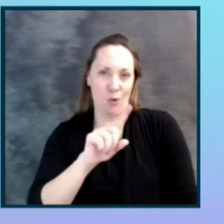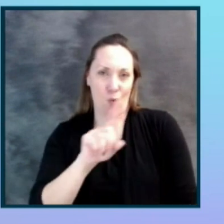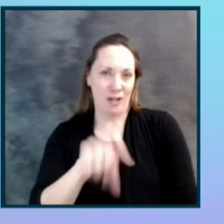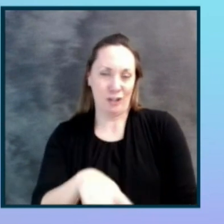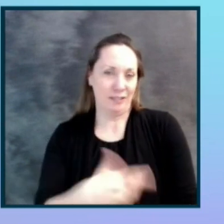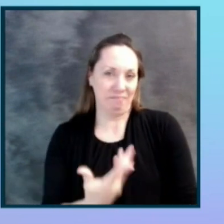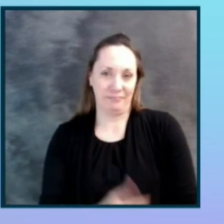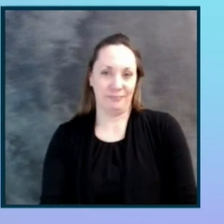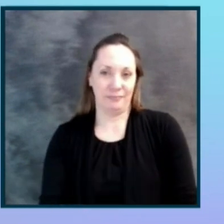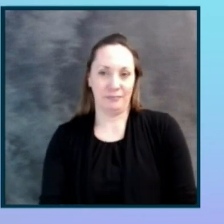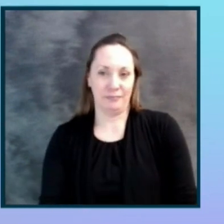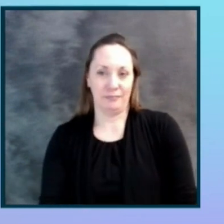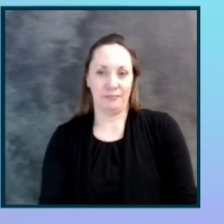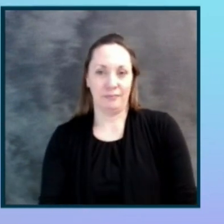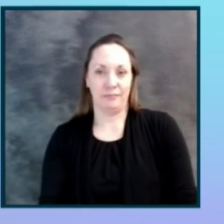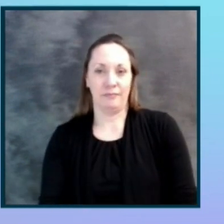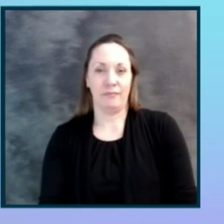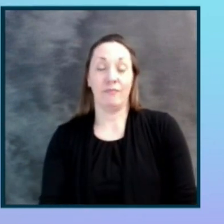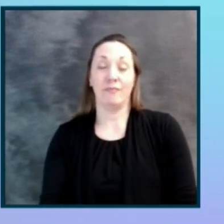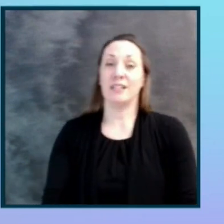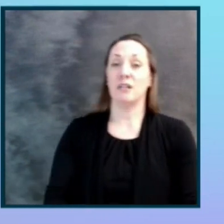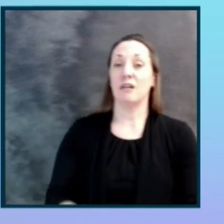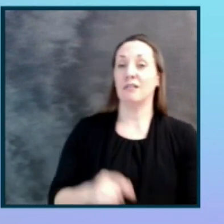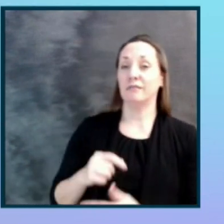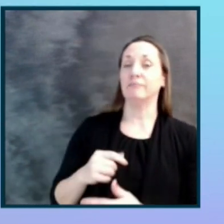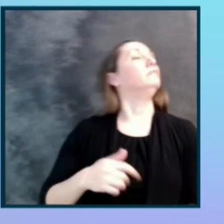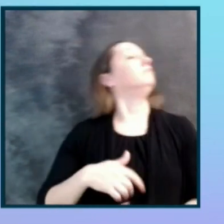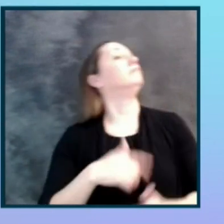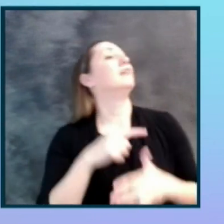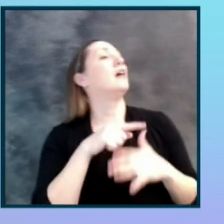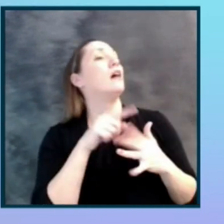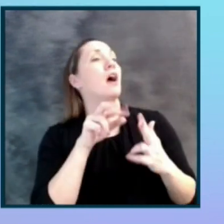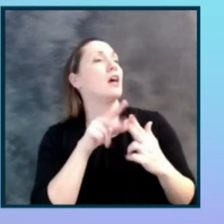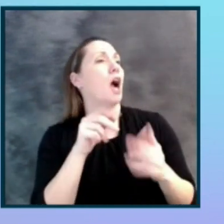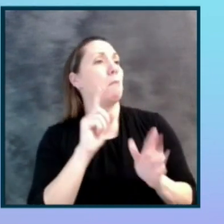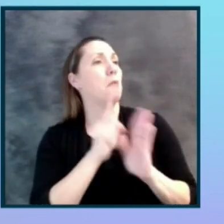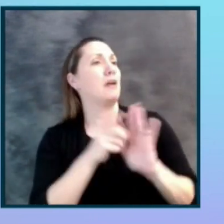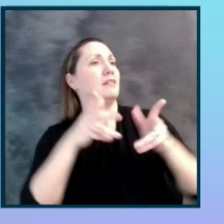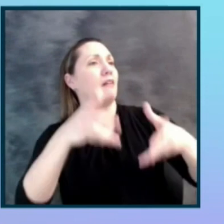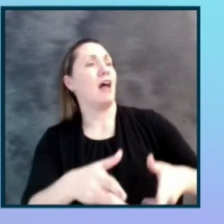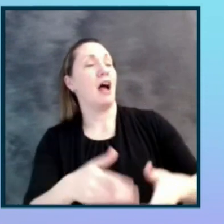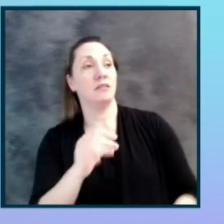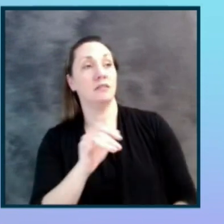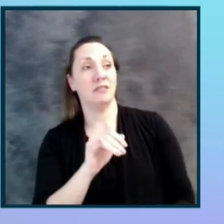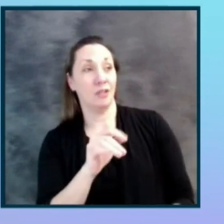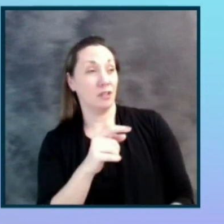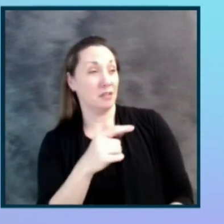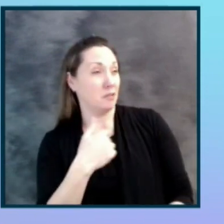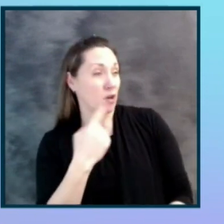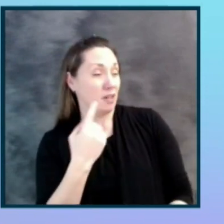So a couple minutes left in this session, Joe, is there was a question that you were hoping you get asked